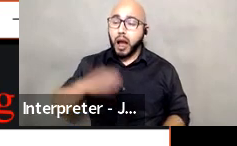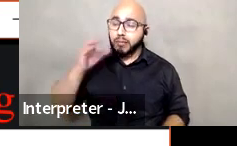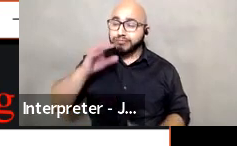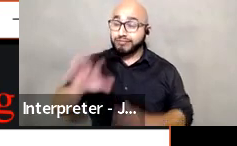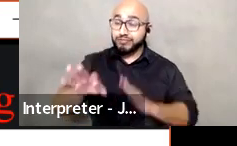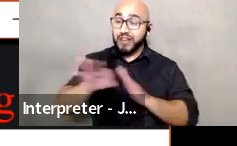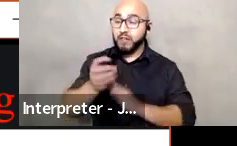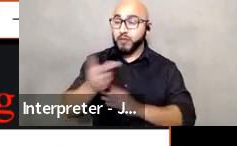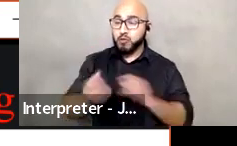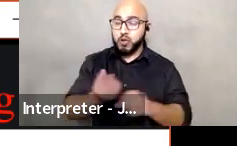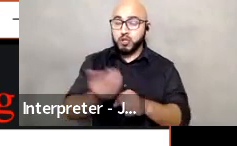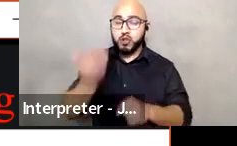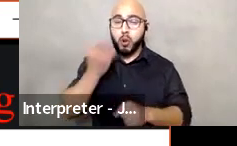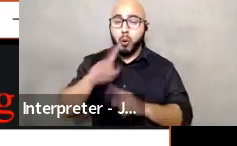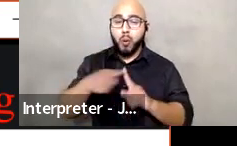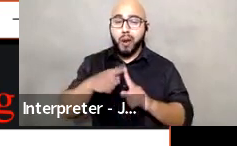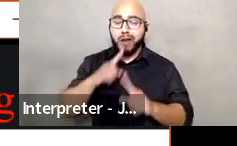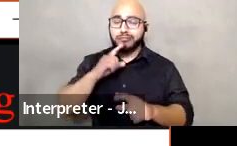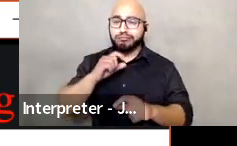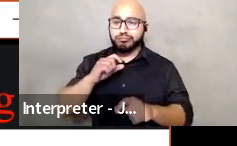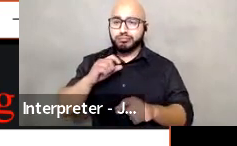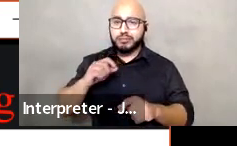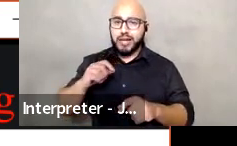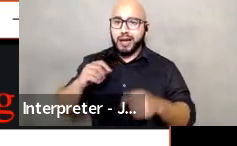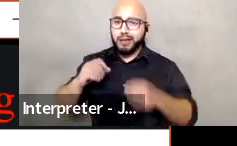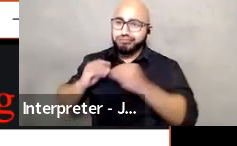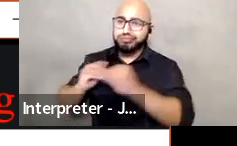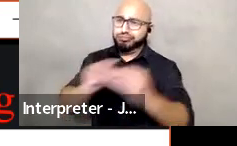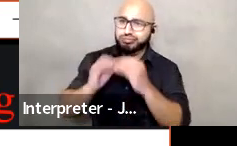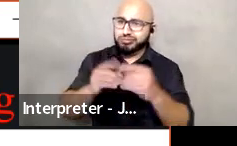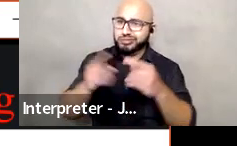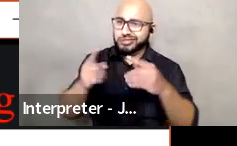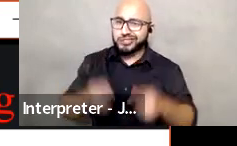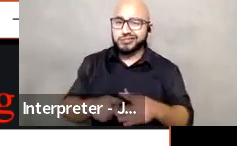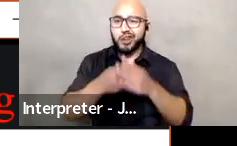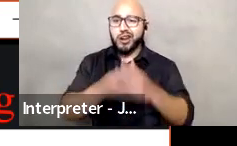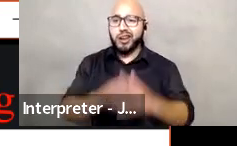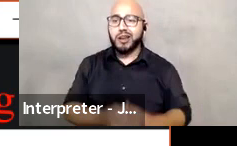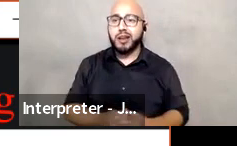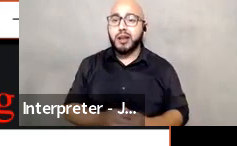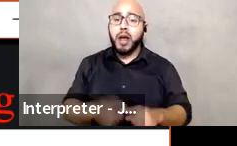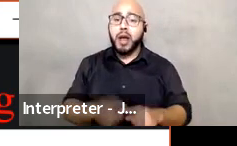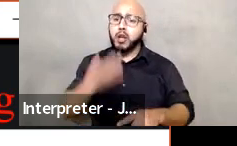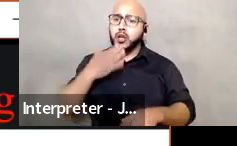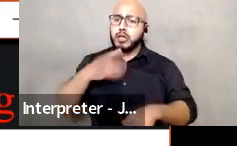When the when the real controversy developed again. But it's a nice little timeline.